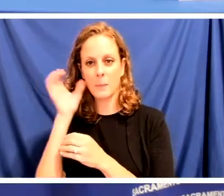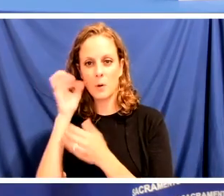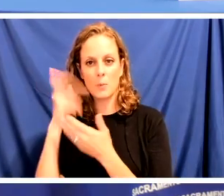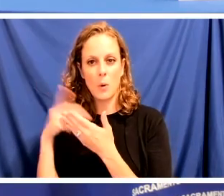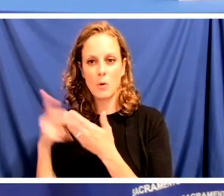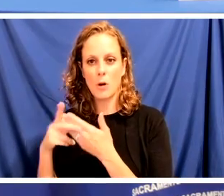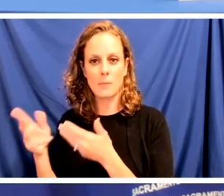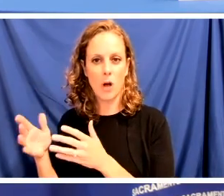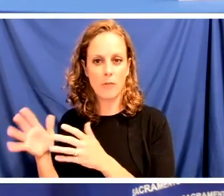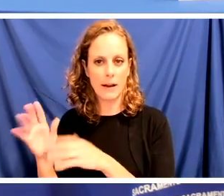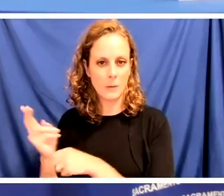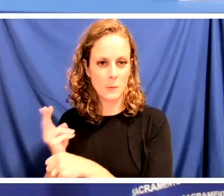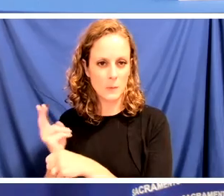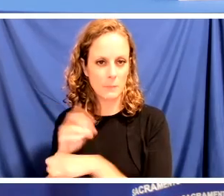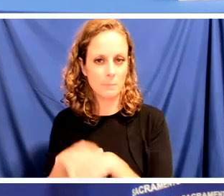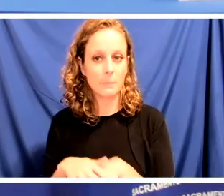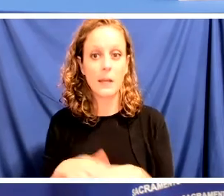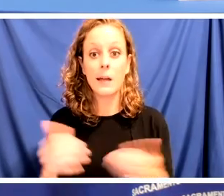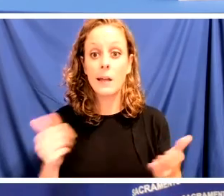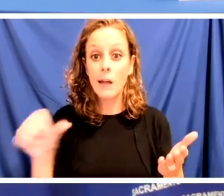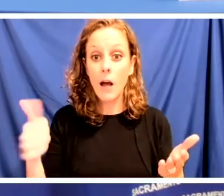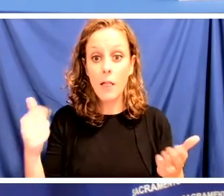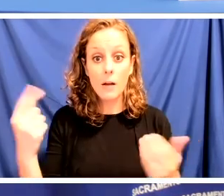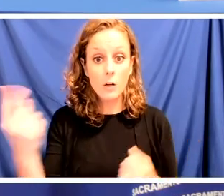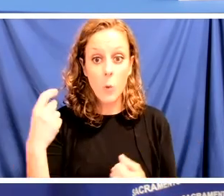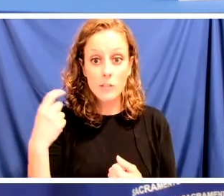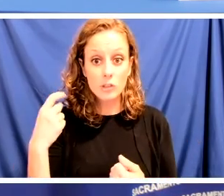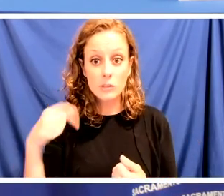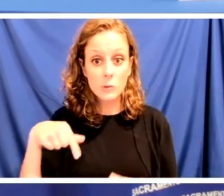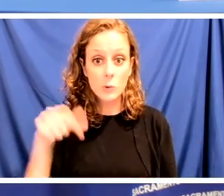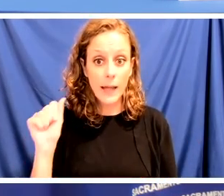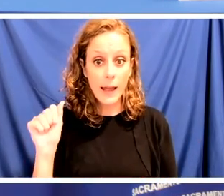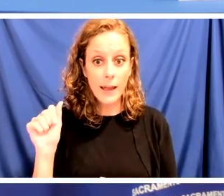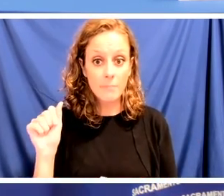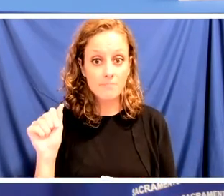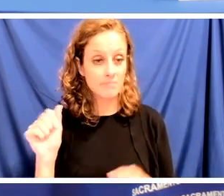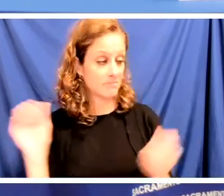SacGov: Any any more questions in the queue now it's clear, so I know we have a few minutes left here.